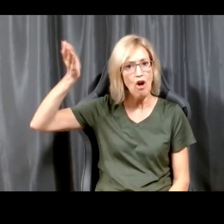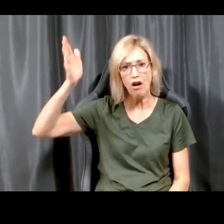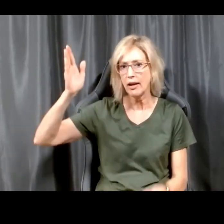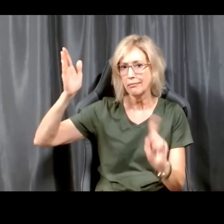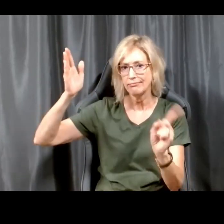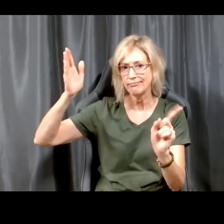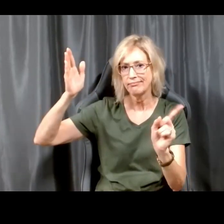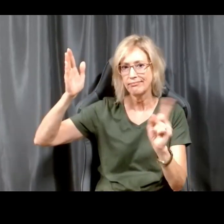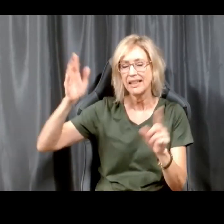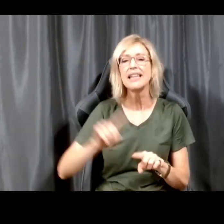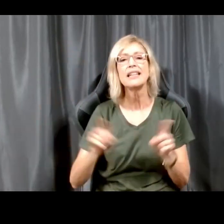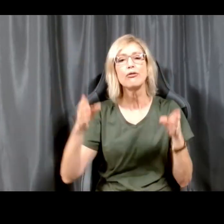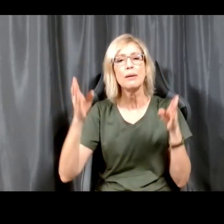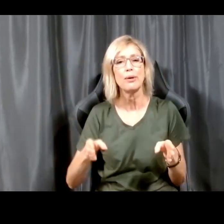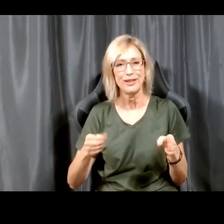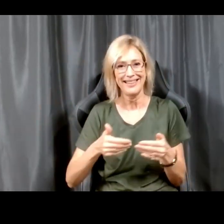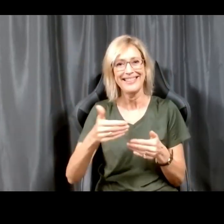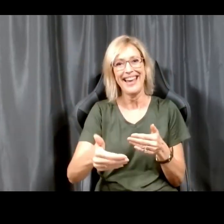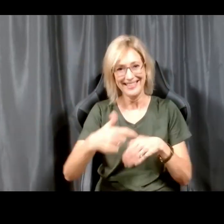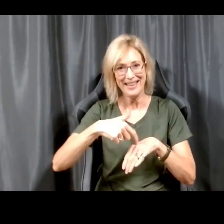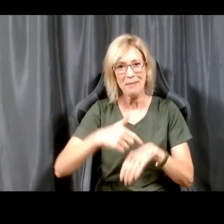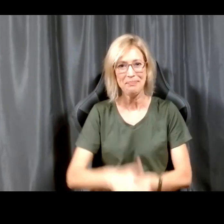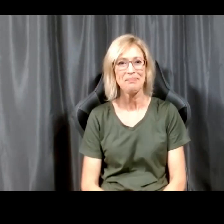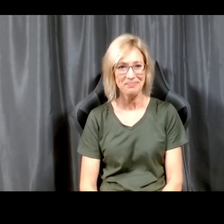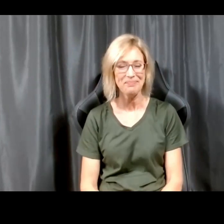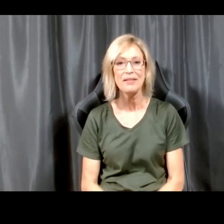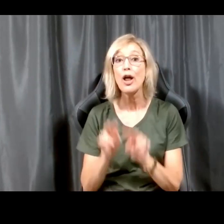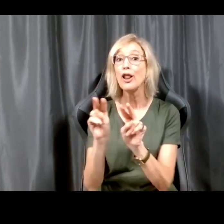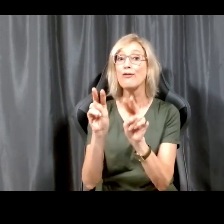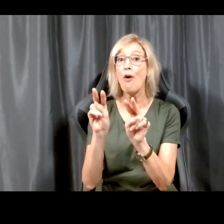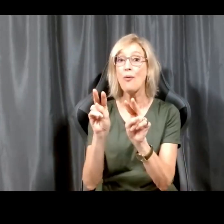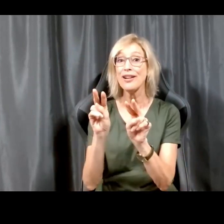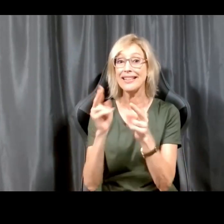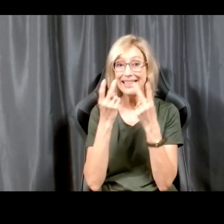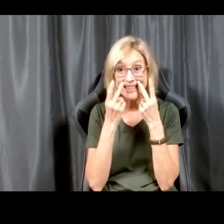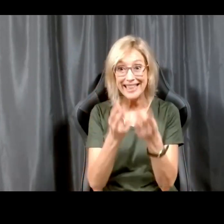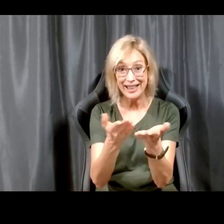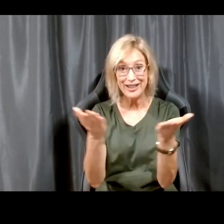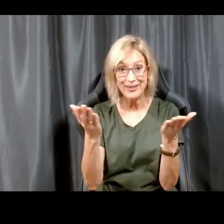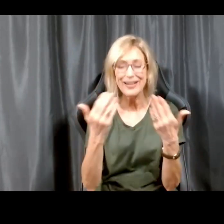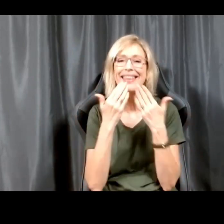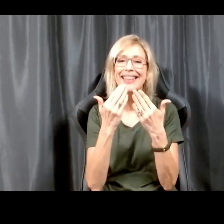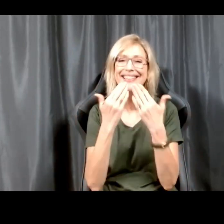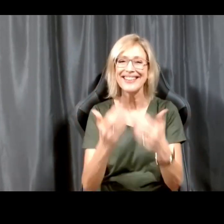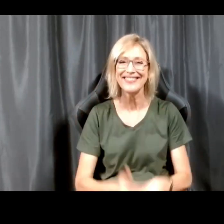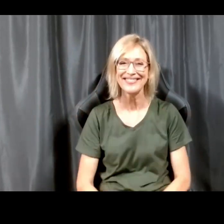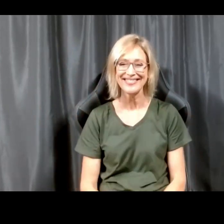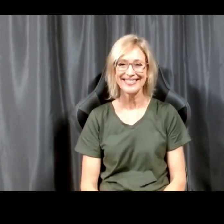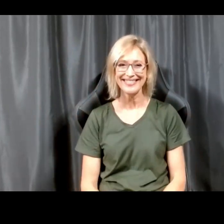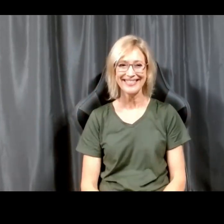Get somebody different on the next one. Look forward to seeing you all then. Thank you. »MELLANIE: Bye everybody.